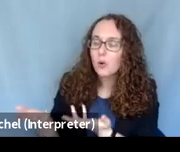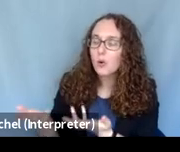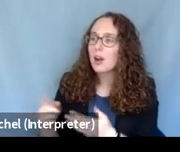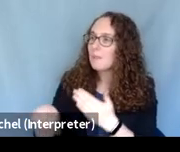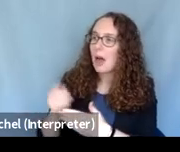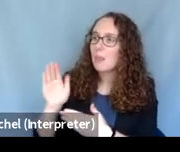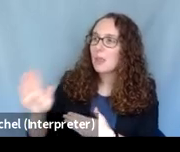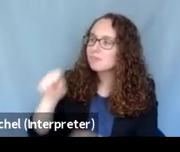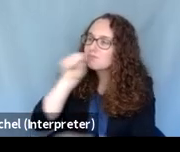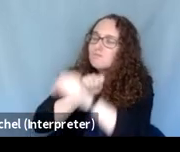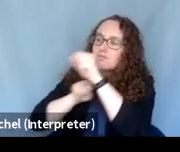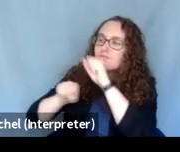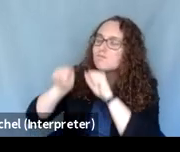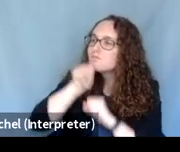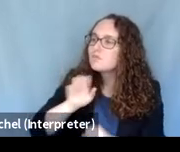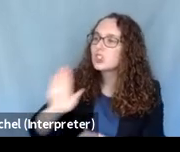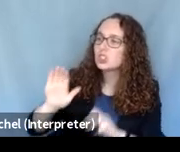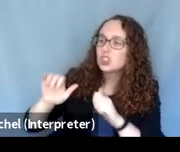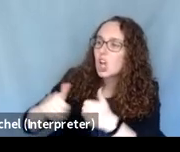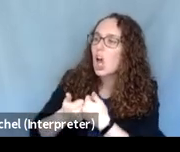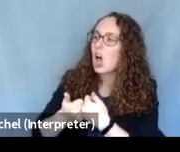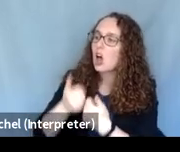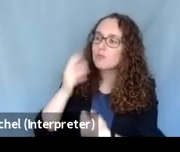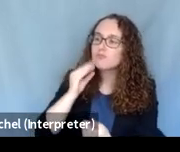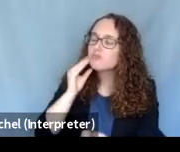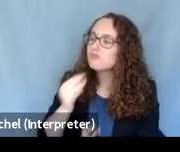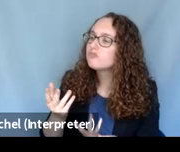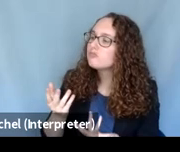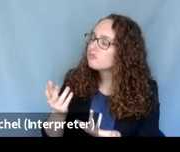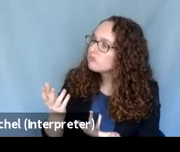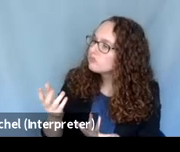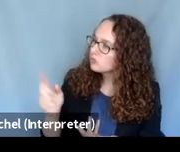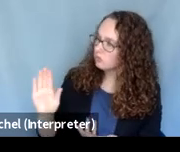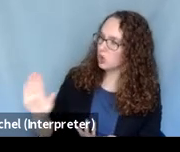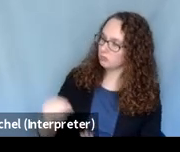face, the challenges, maybe where they found inspiration